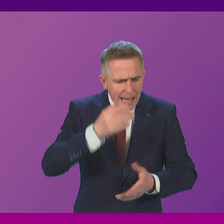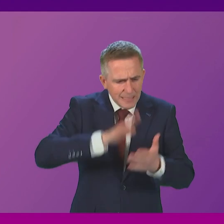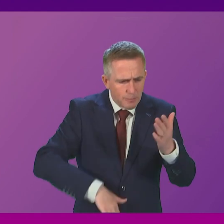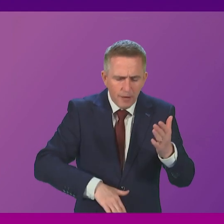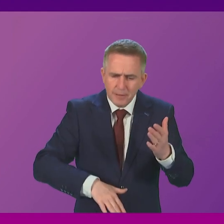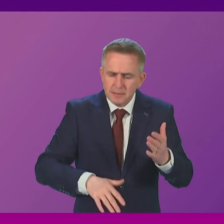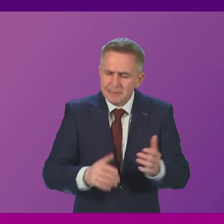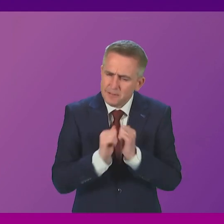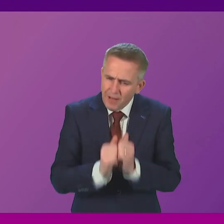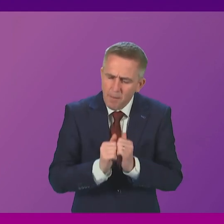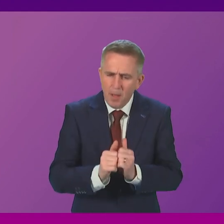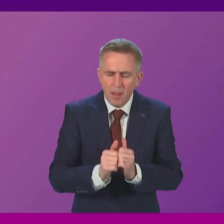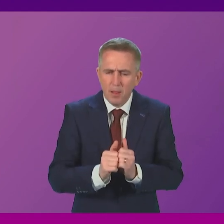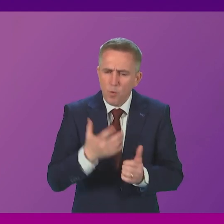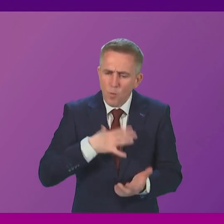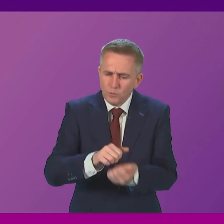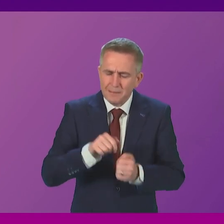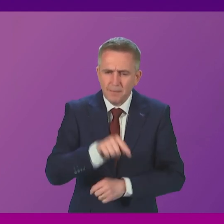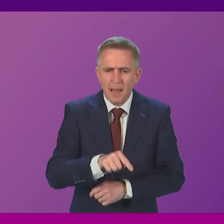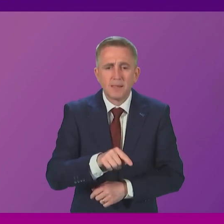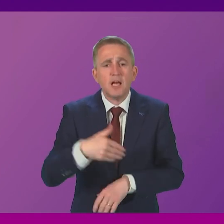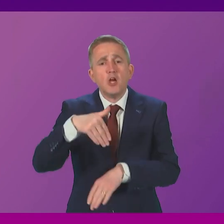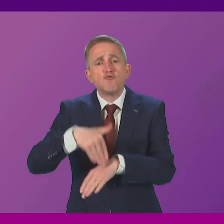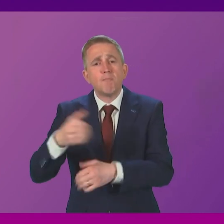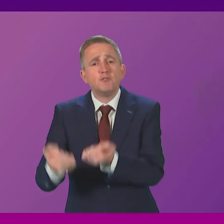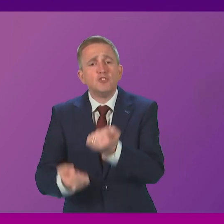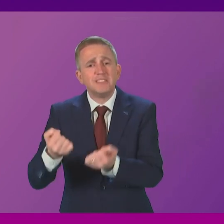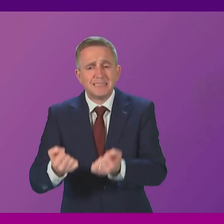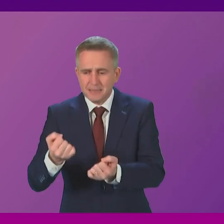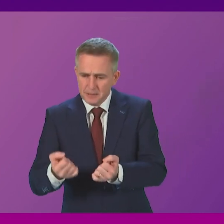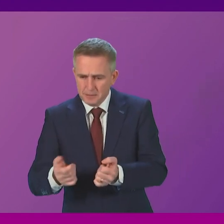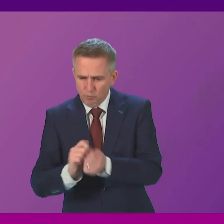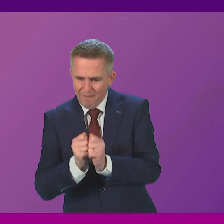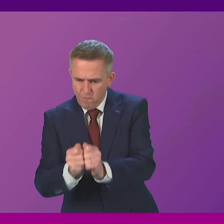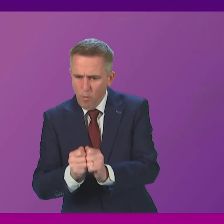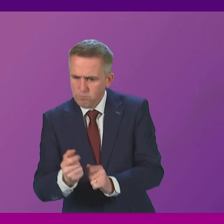We will bring forward reforms of the criminal justice system, continue our work to reduce